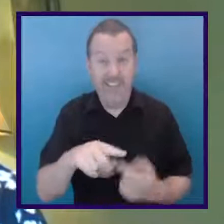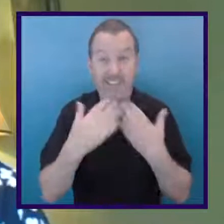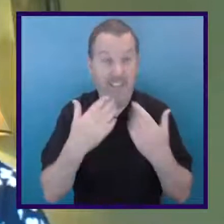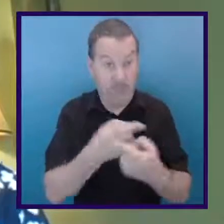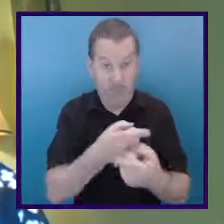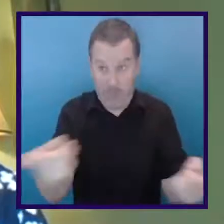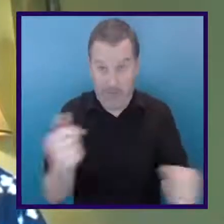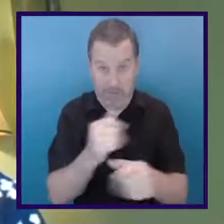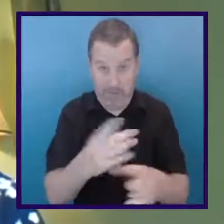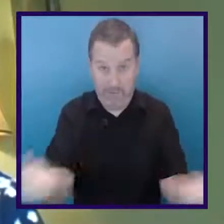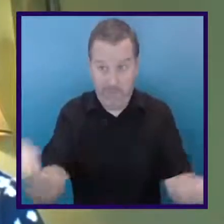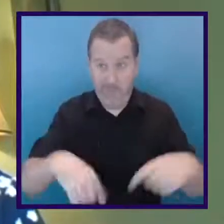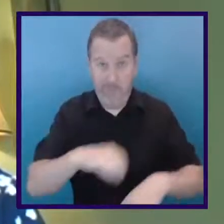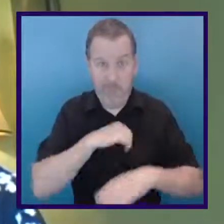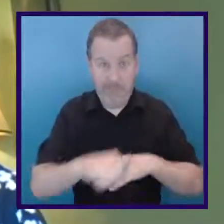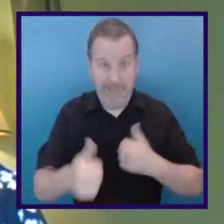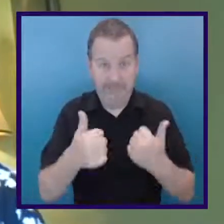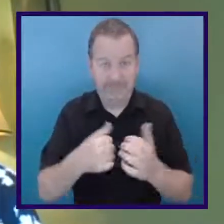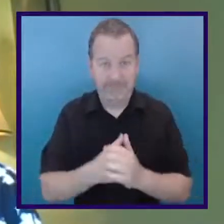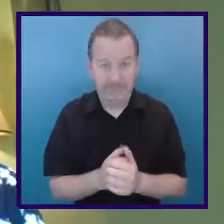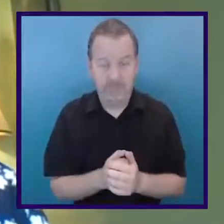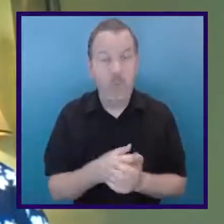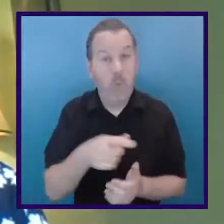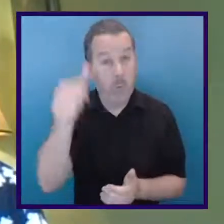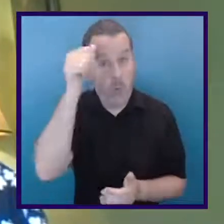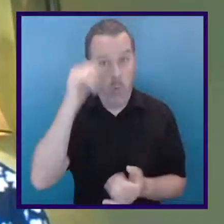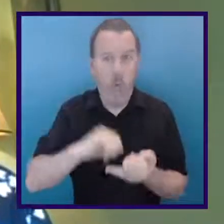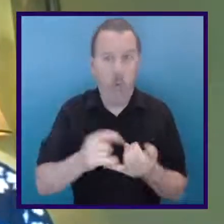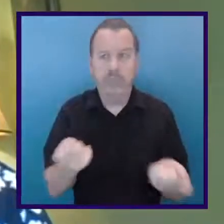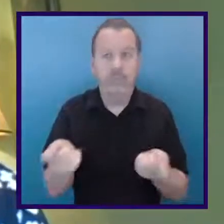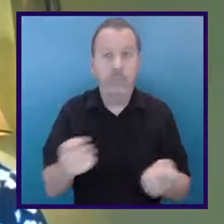As you know, the event’s hosted by British Council in Northern Ireland.